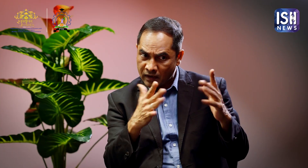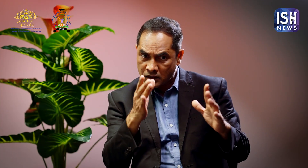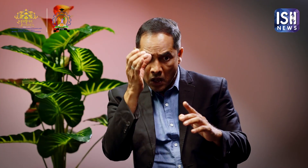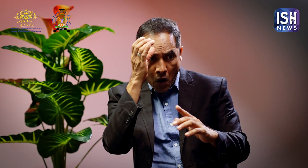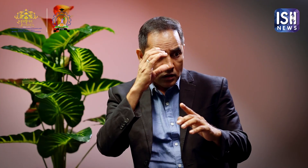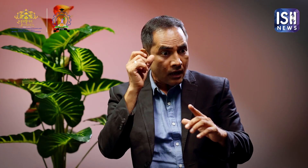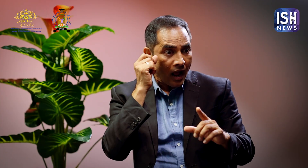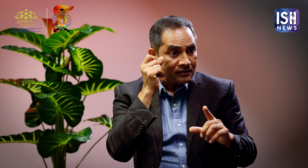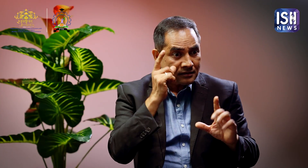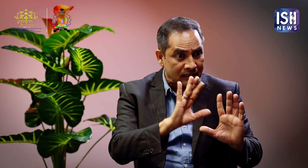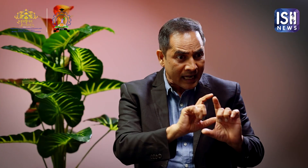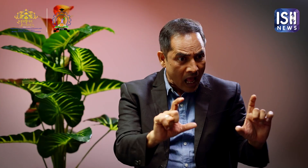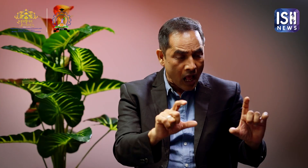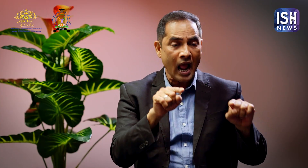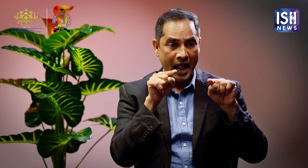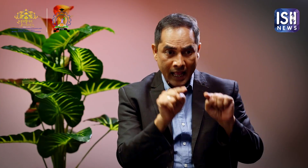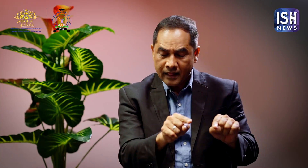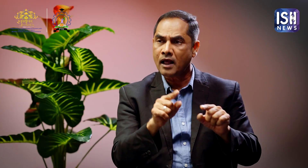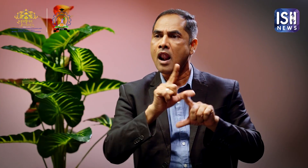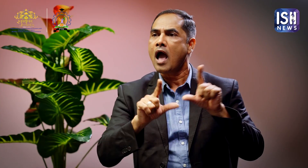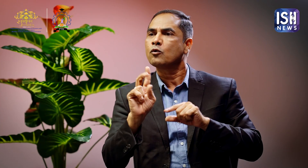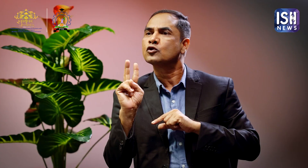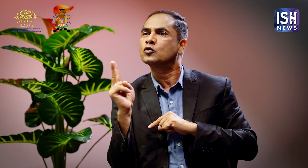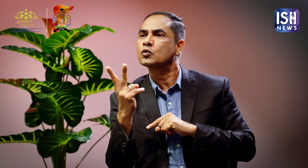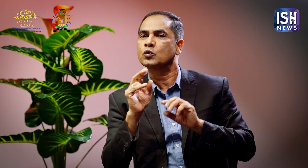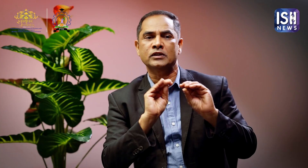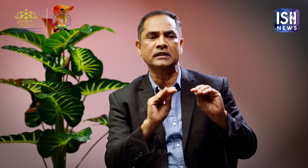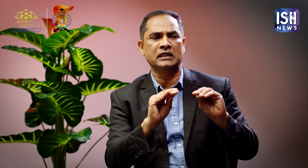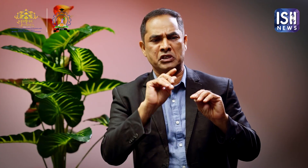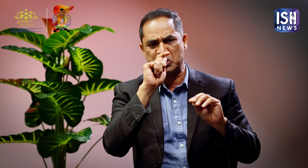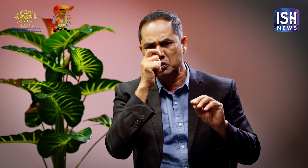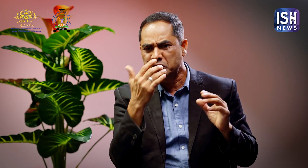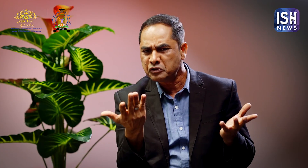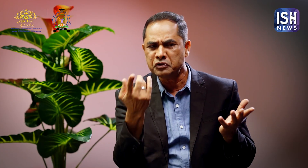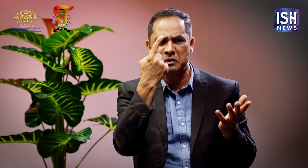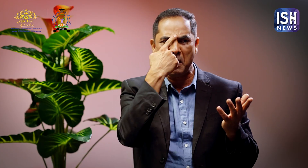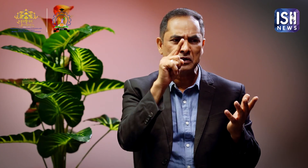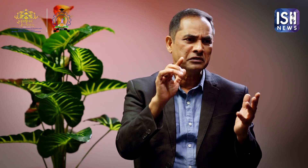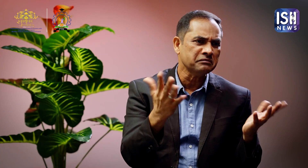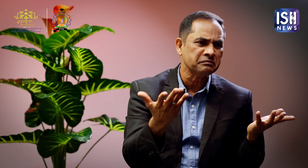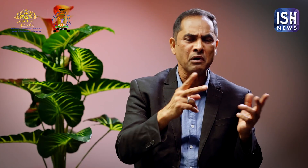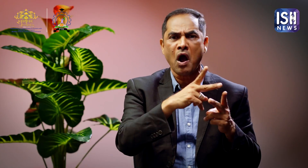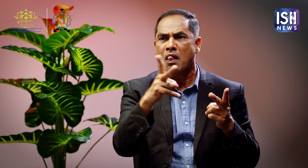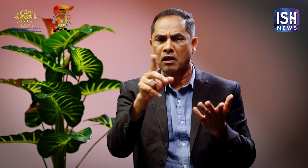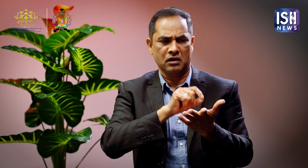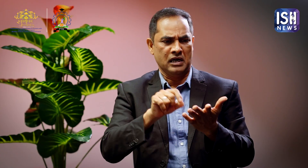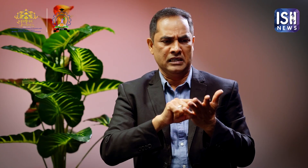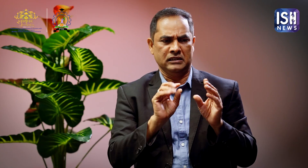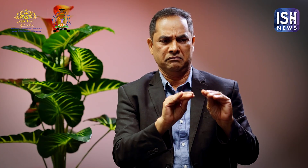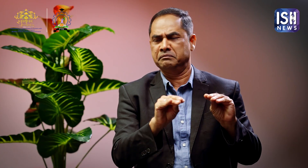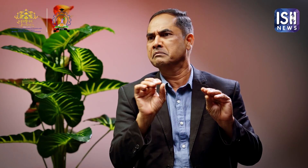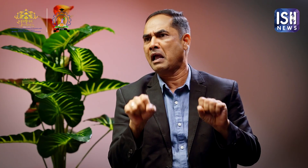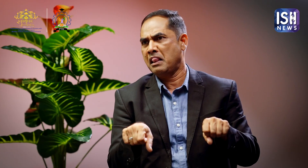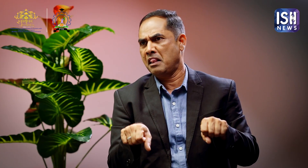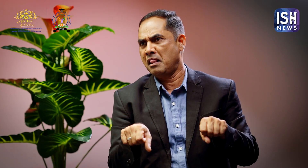Once after they have understood the concept of fluent communication, they are then taught a second language which could be English or Marathi or others and they can write as well.